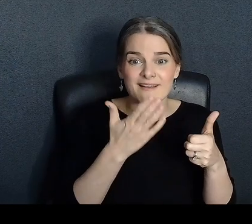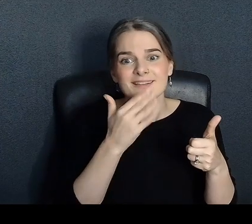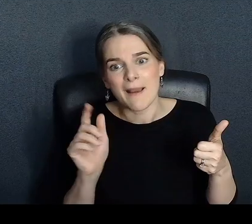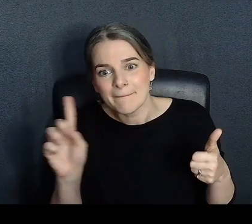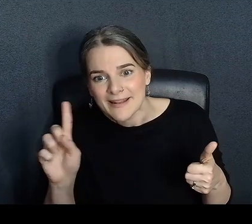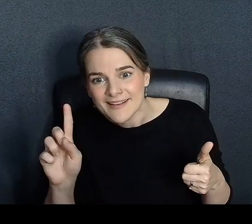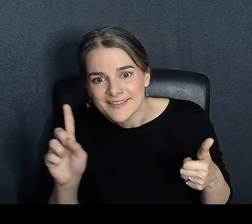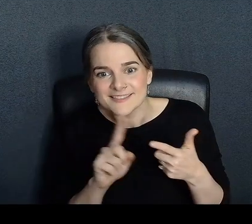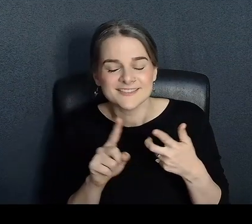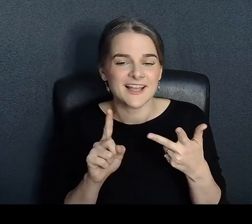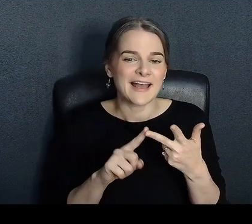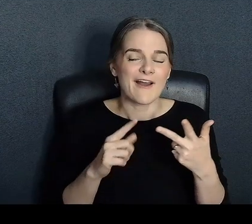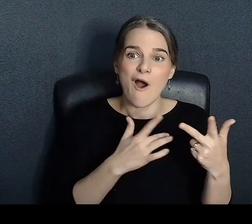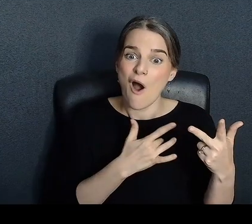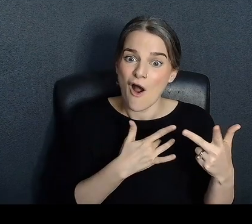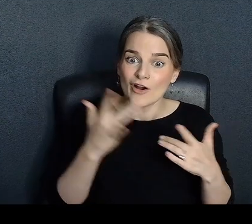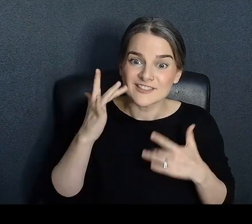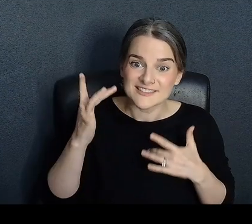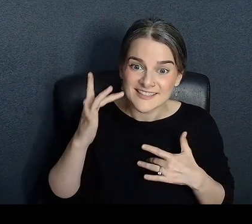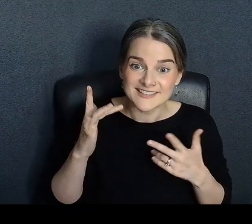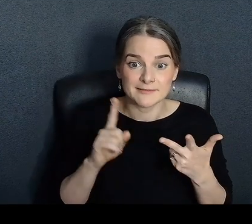and hearing loss is on the rise and is